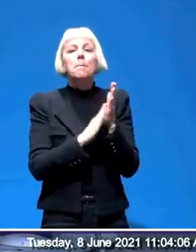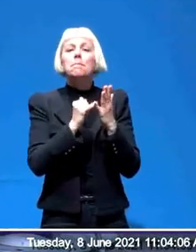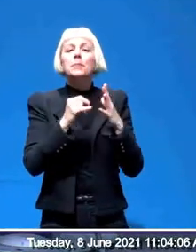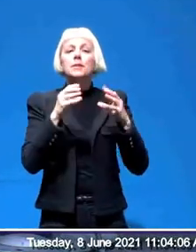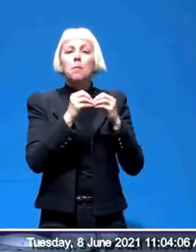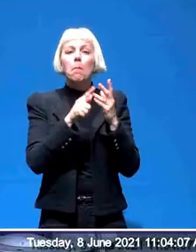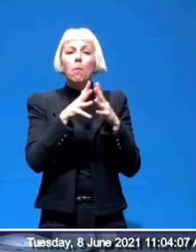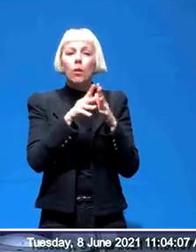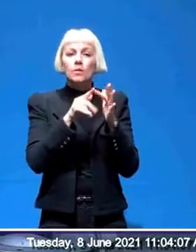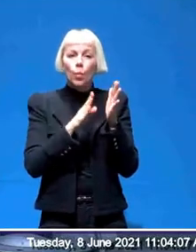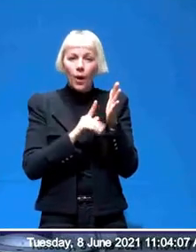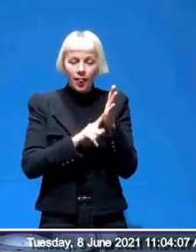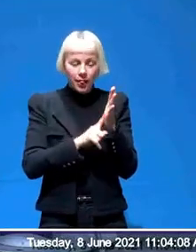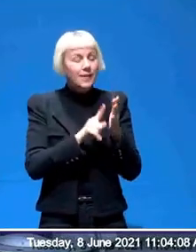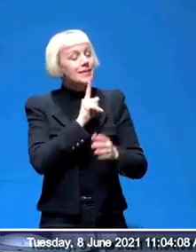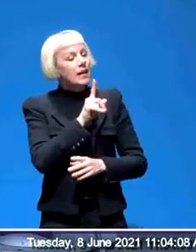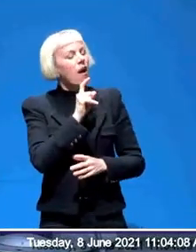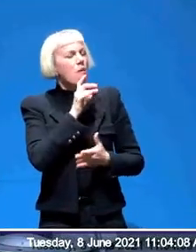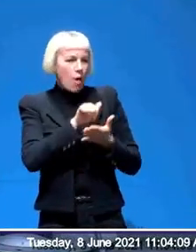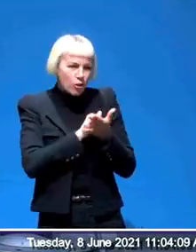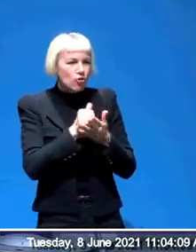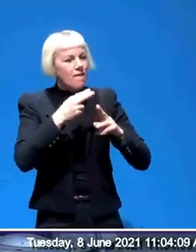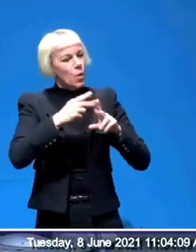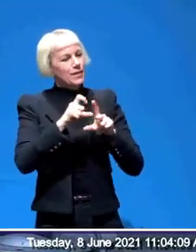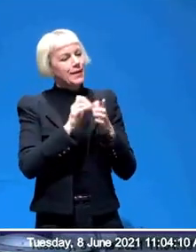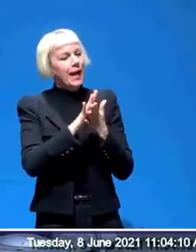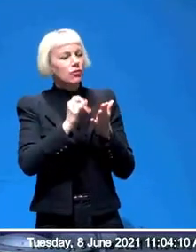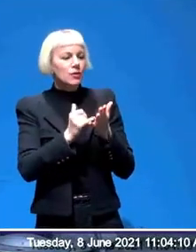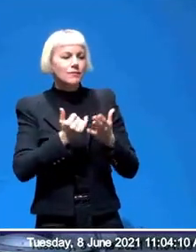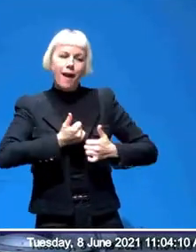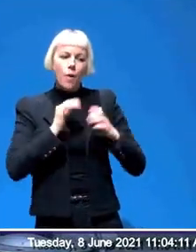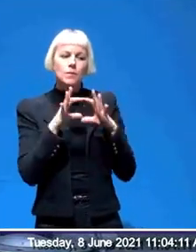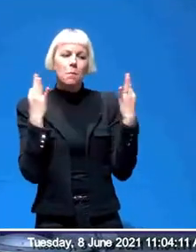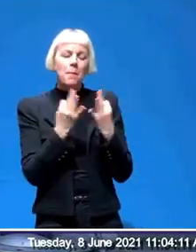DHS for the failings of the Department and the handling of the incidents